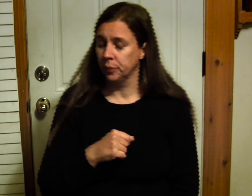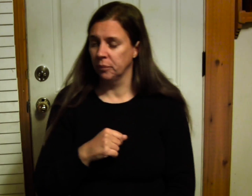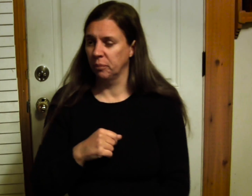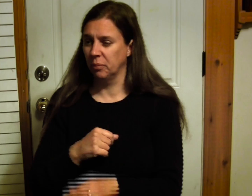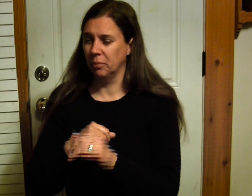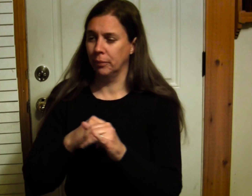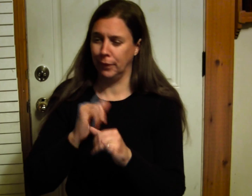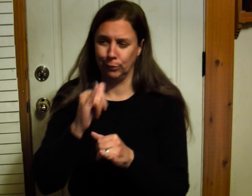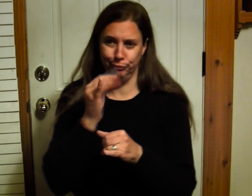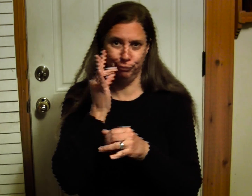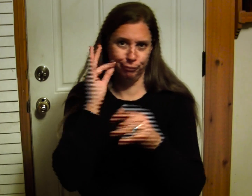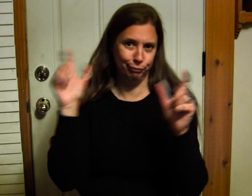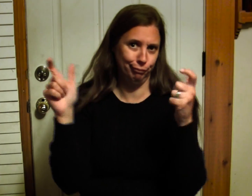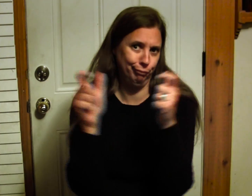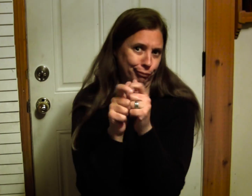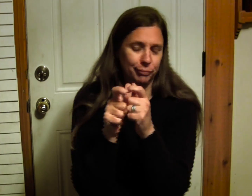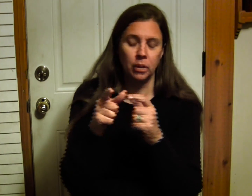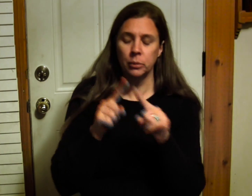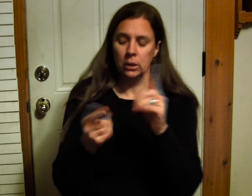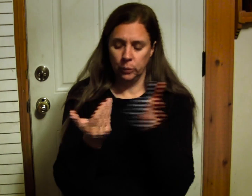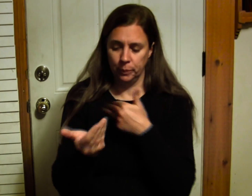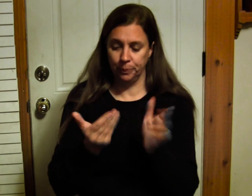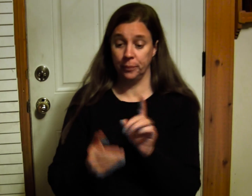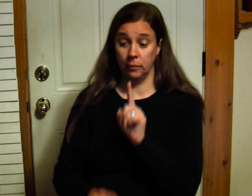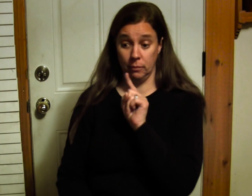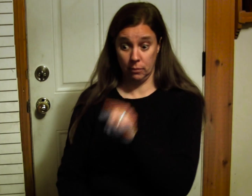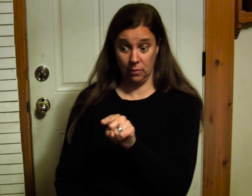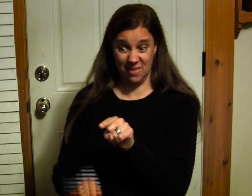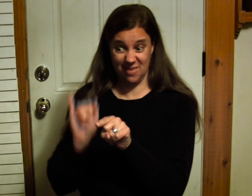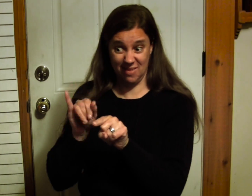although there’s a great decline in numbers of Indians there.